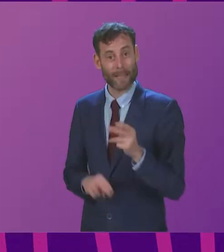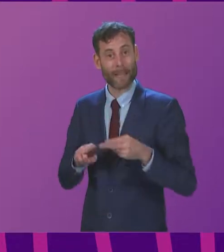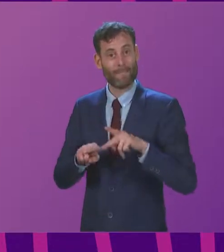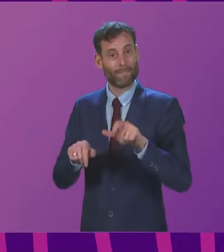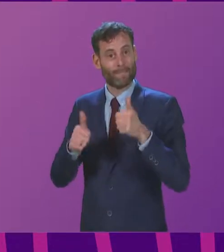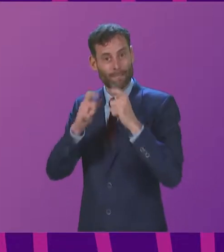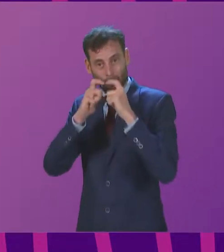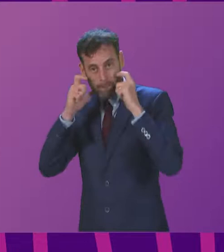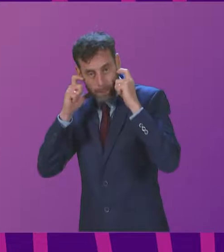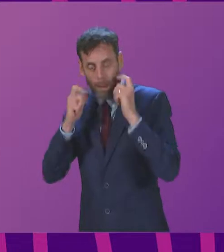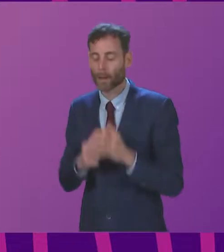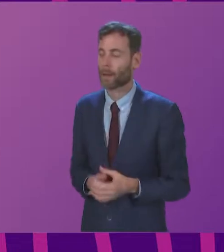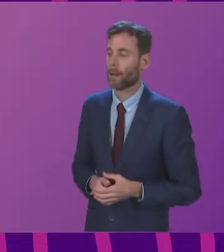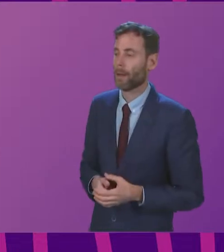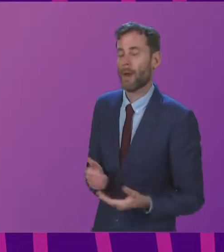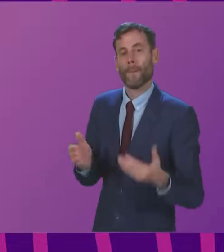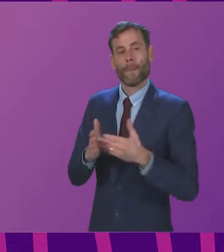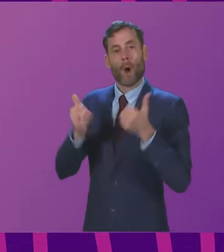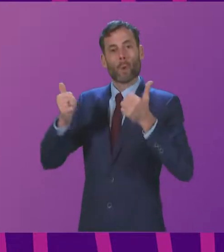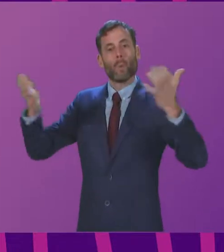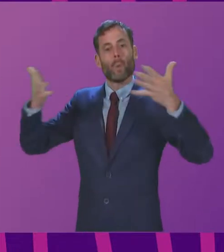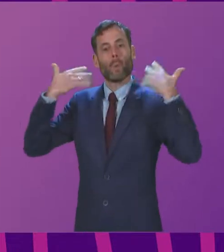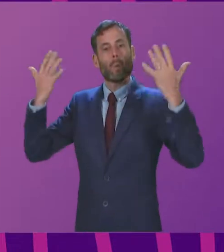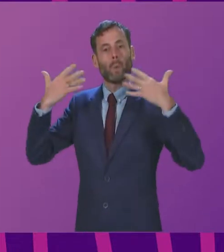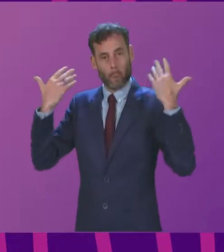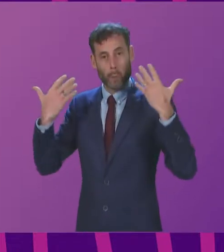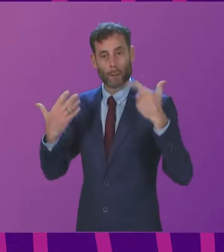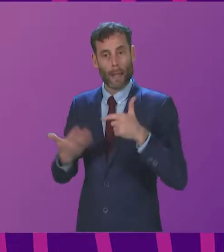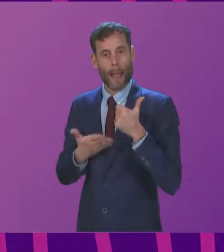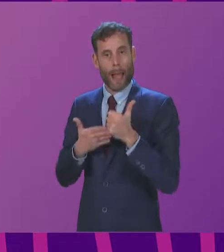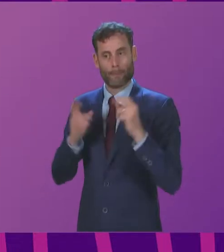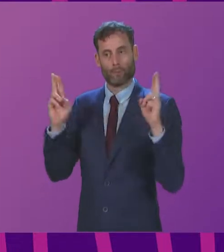also reduces risks in indoor spaces, so please open windows if you have people round.